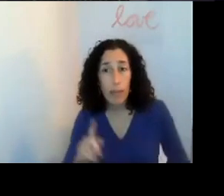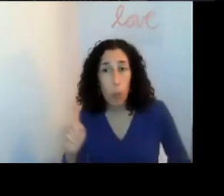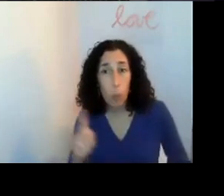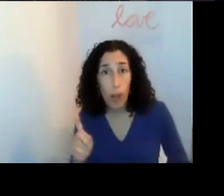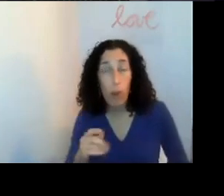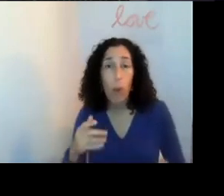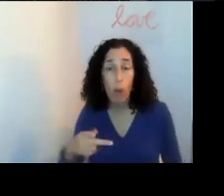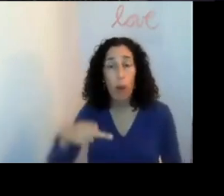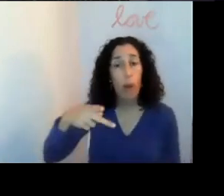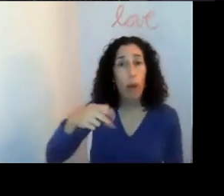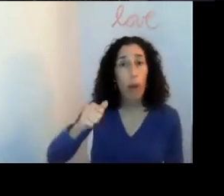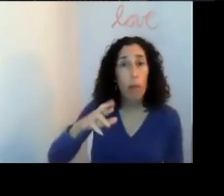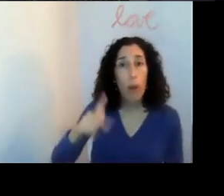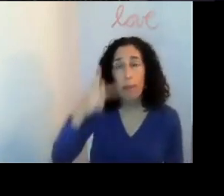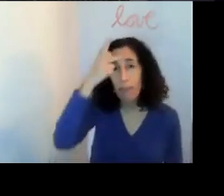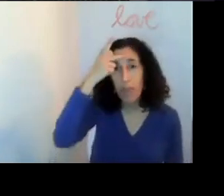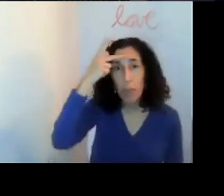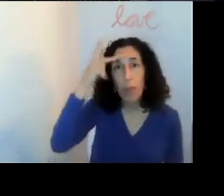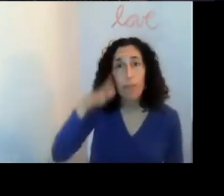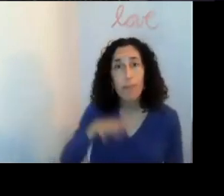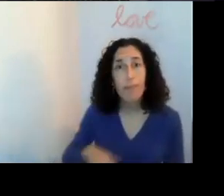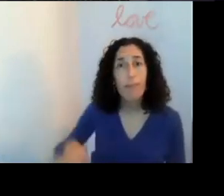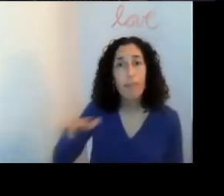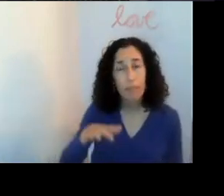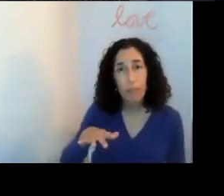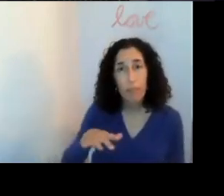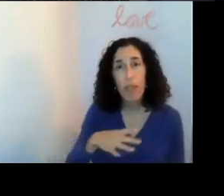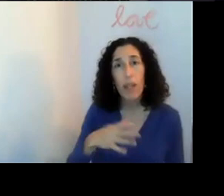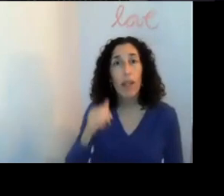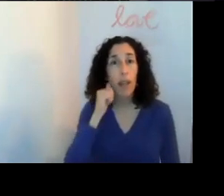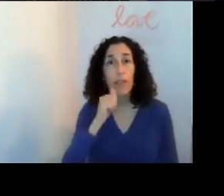by who is present and the surrounding environment that day, much like how we hope people will